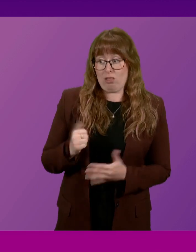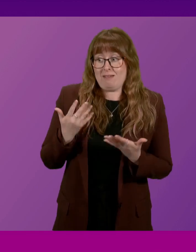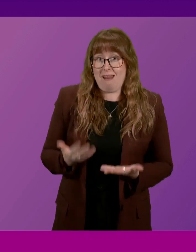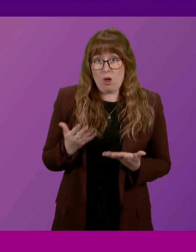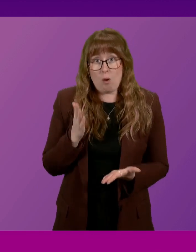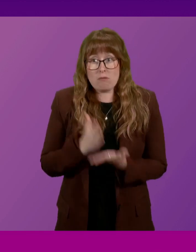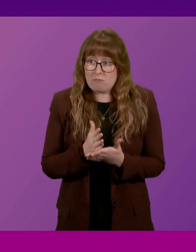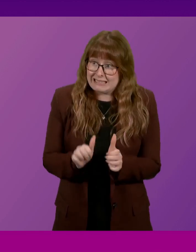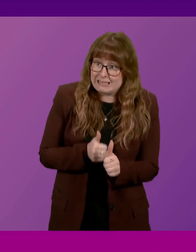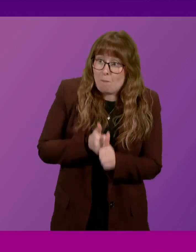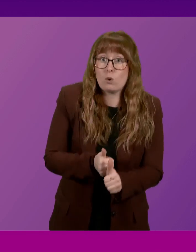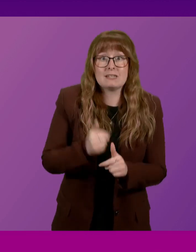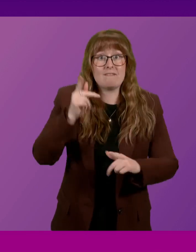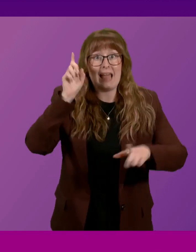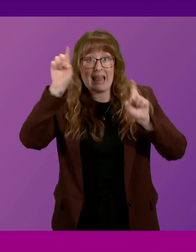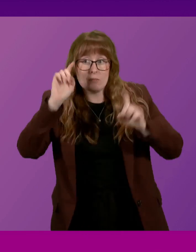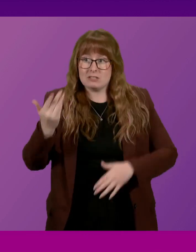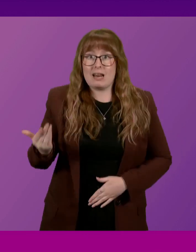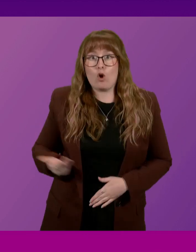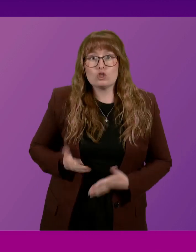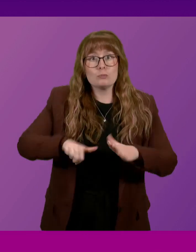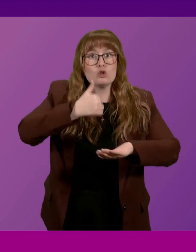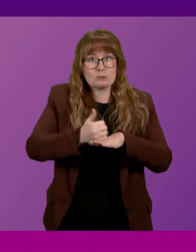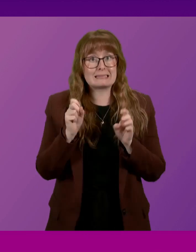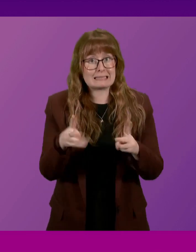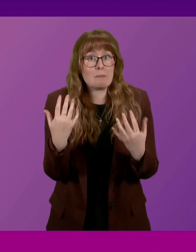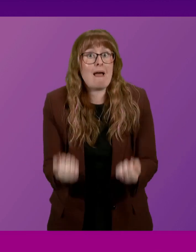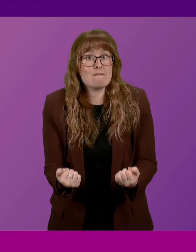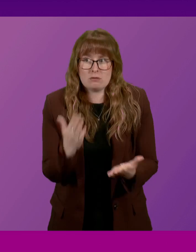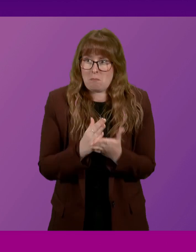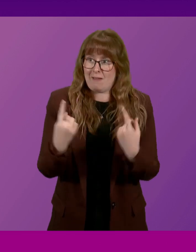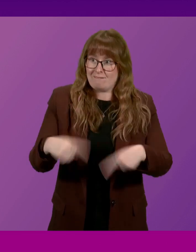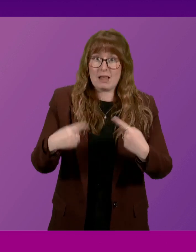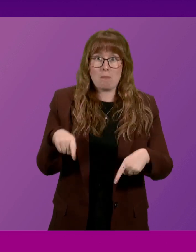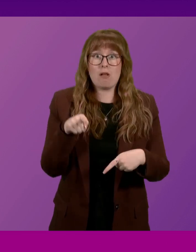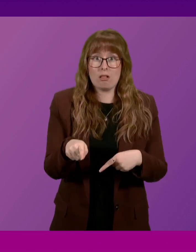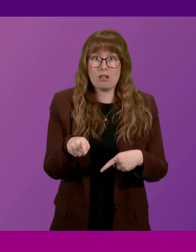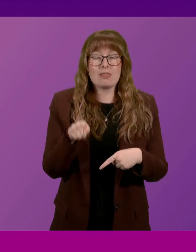supportive innovation and entrepreneurship system. The Techscaler programme that the Deputy First